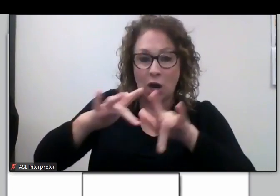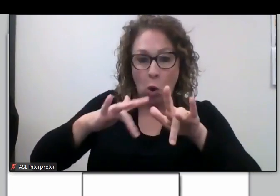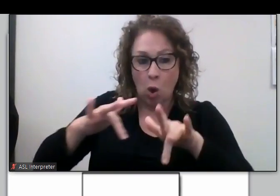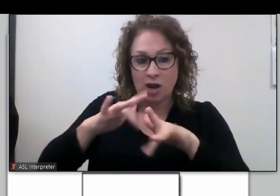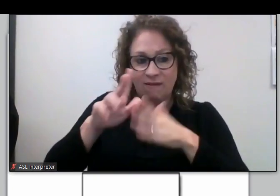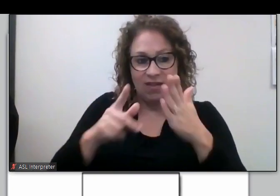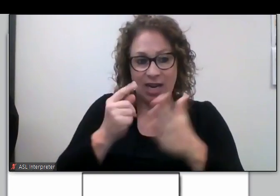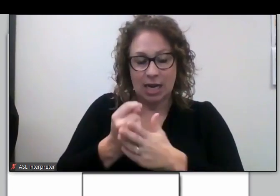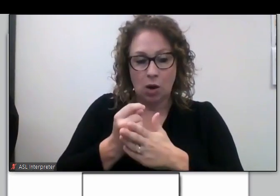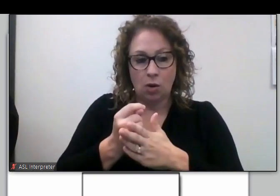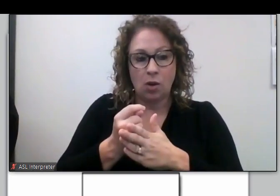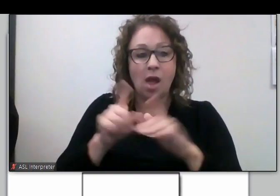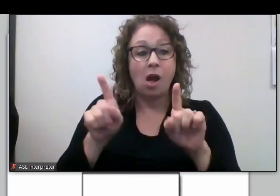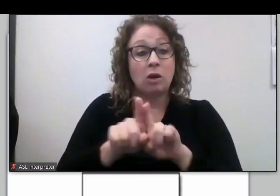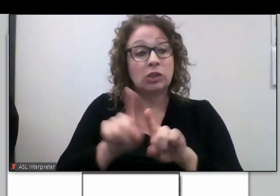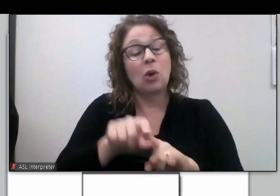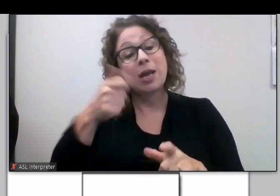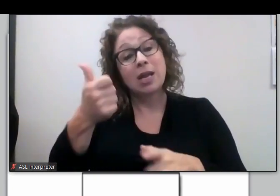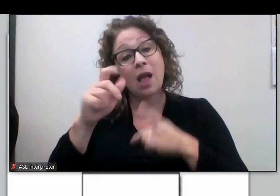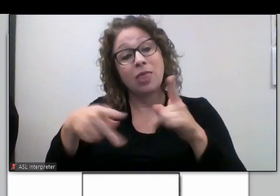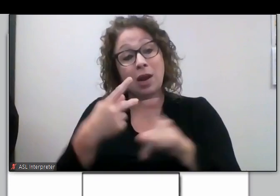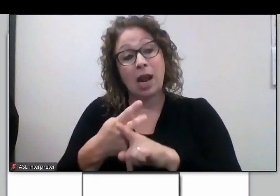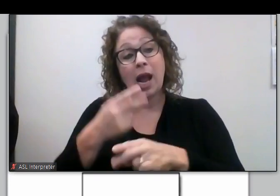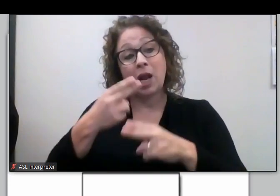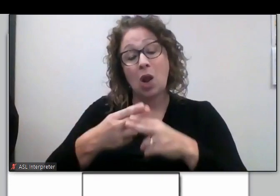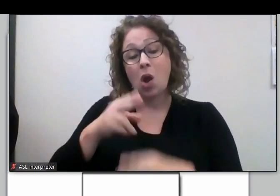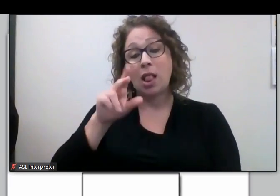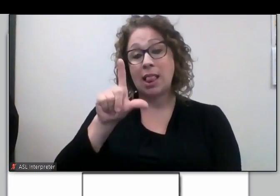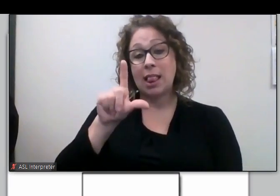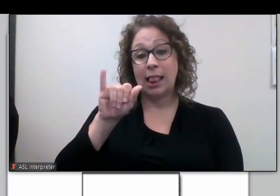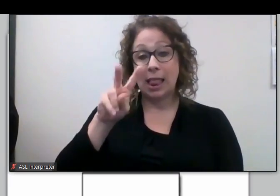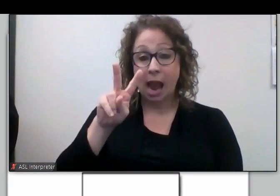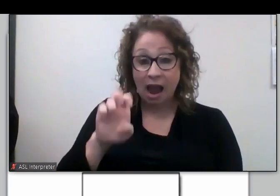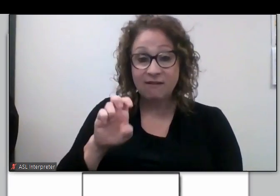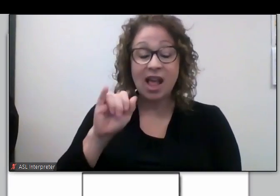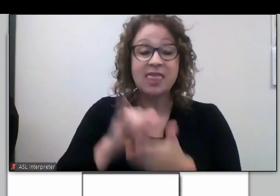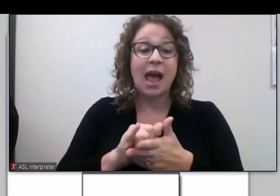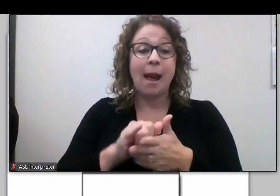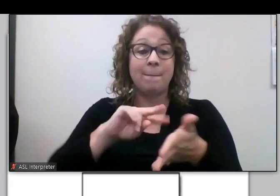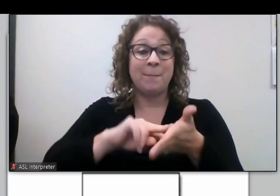There is also another type called live captions, which are real-time captions